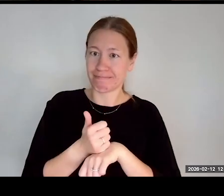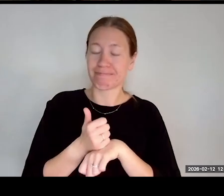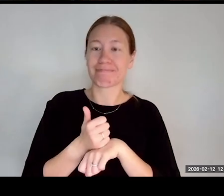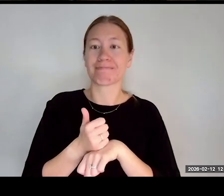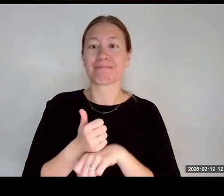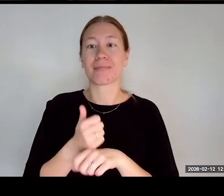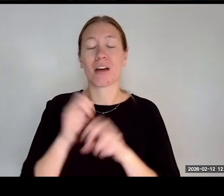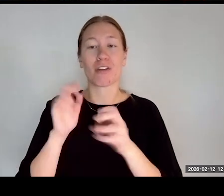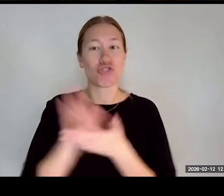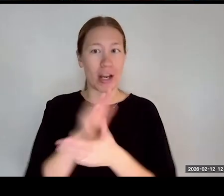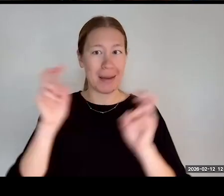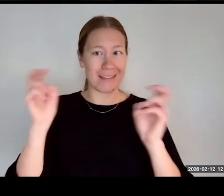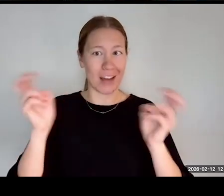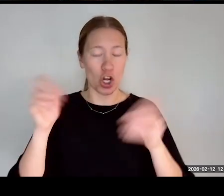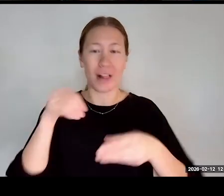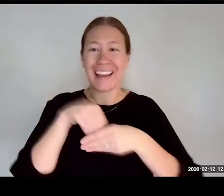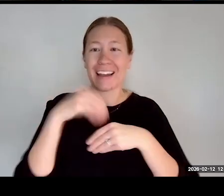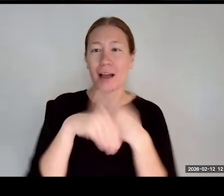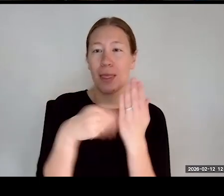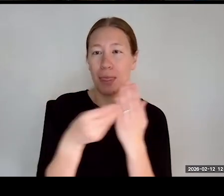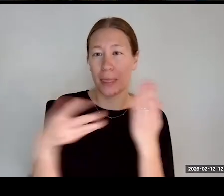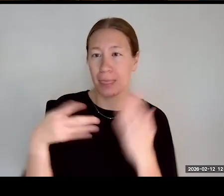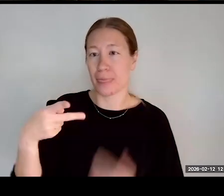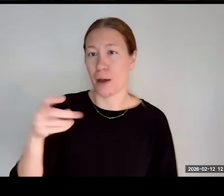not established at the top of your document in the body of your document.